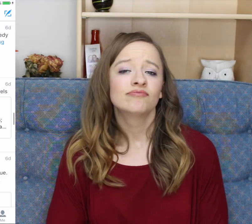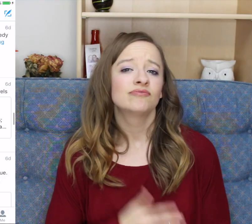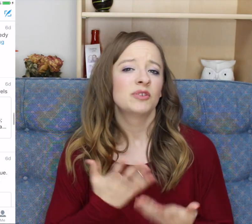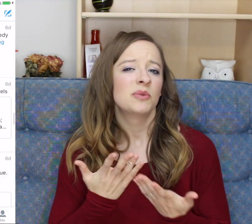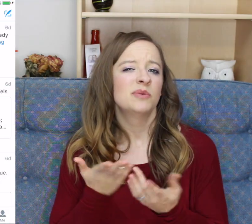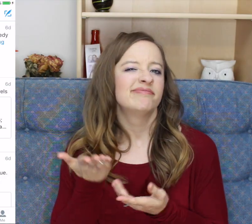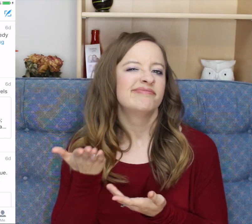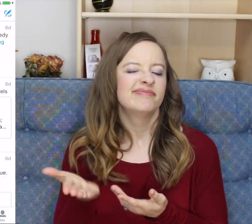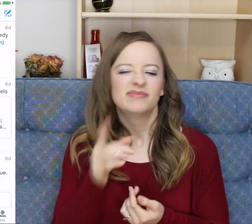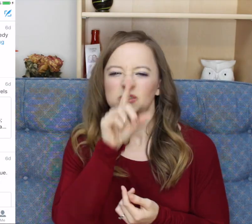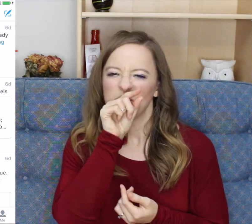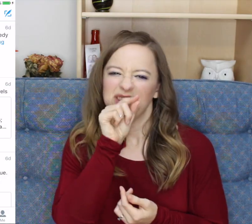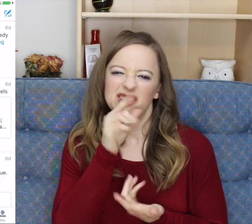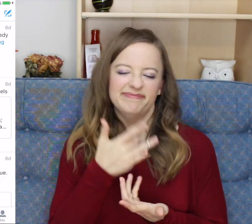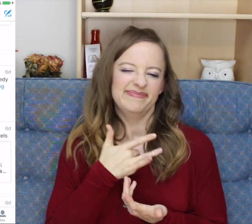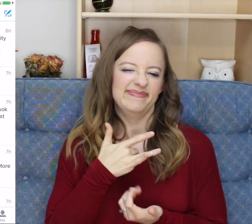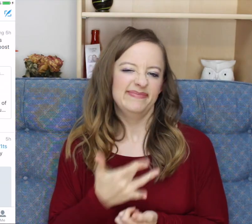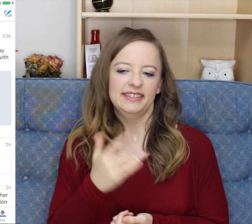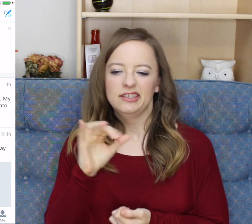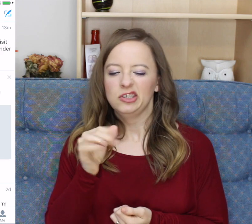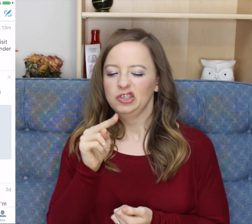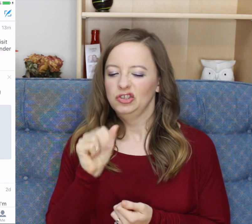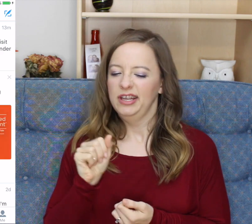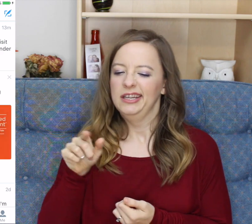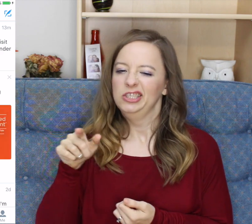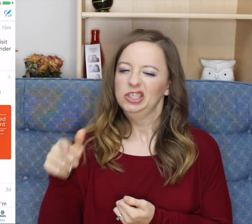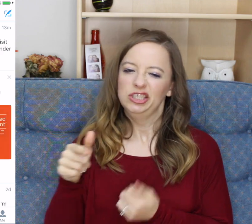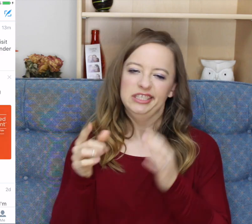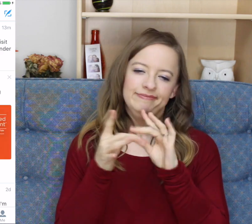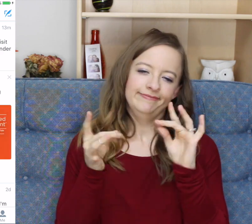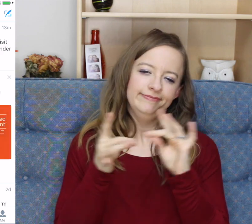So this is our Twitter. Jenna mostly runs the Twitter.